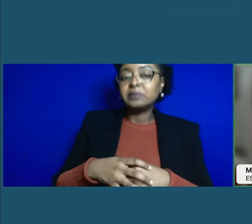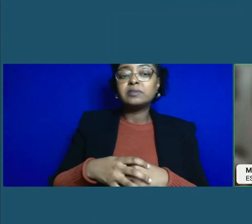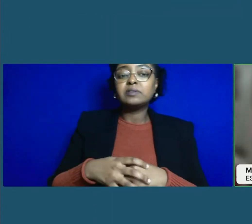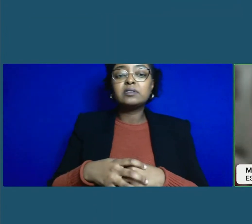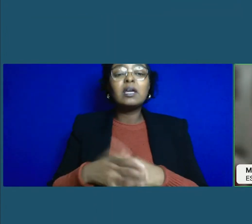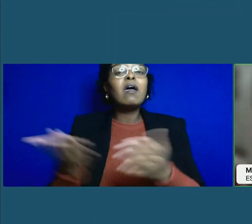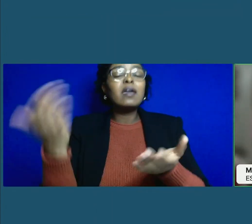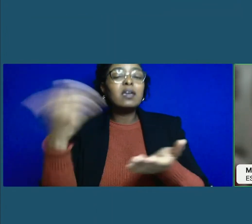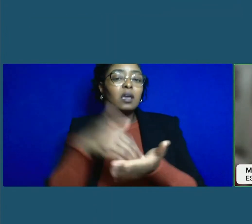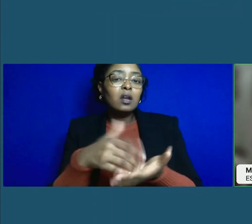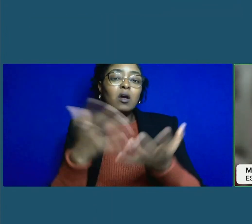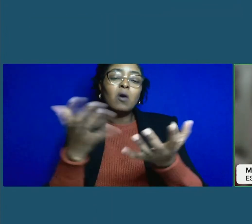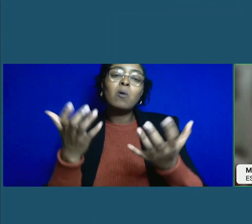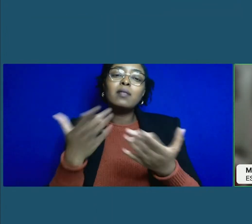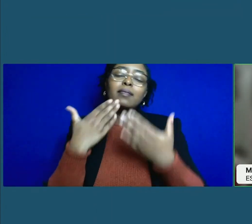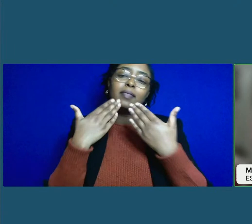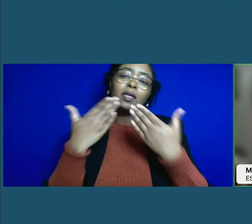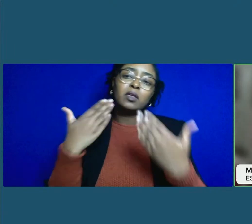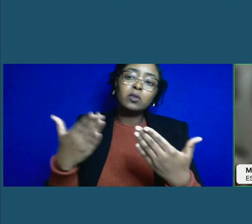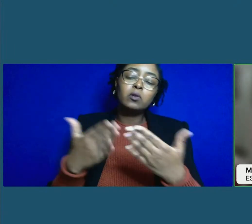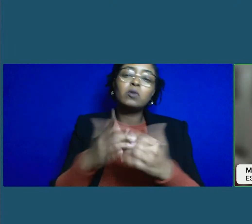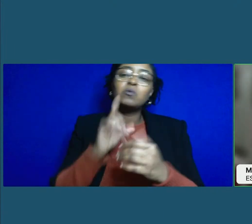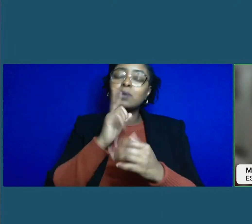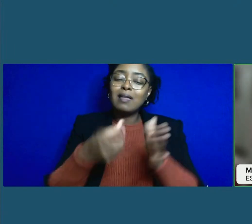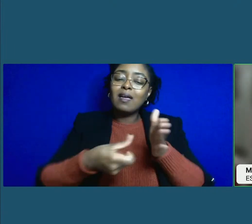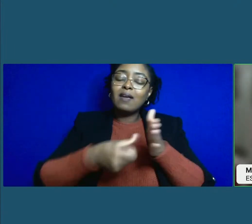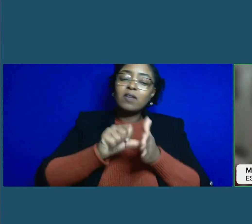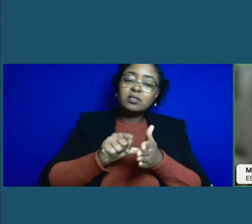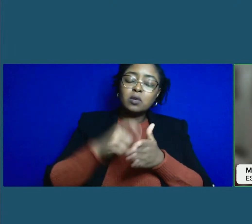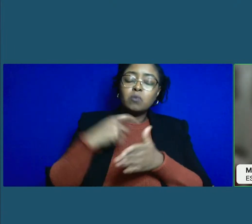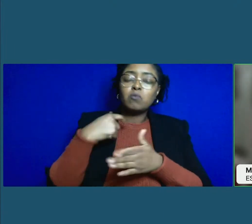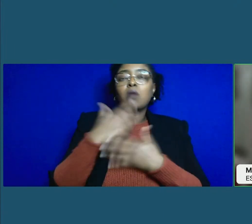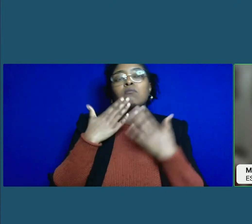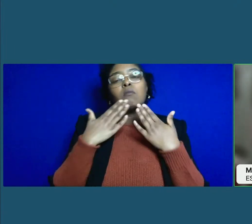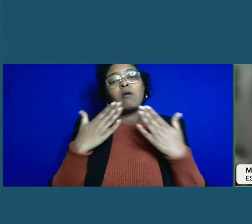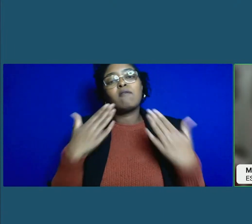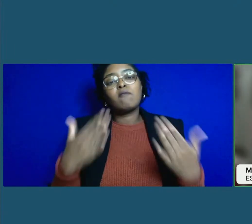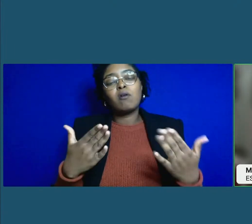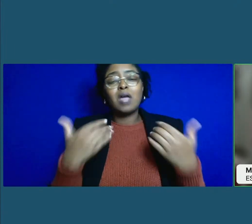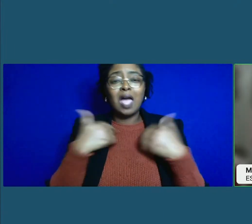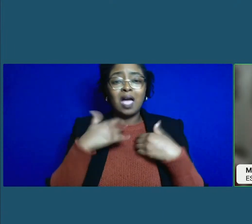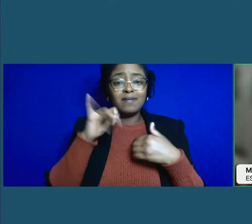guys distracted. Sorry Okay. Thank you. Um so just again.